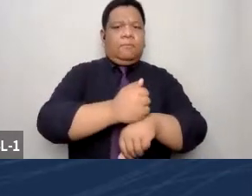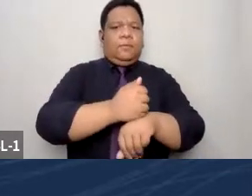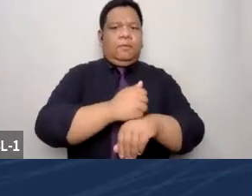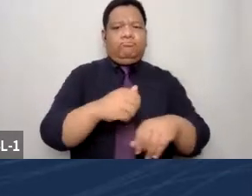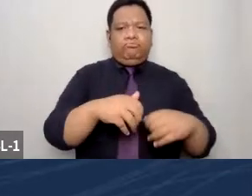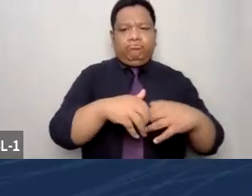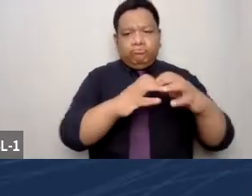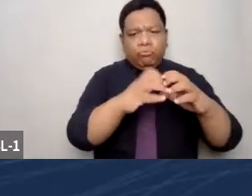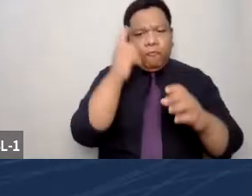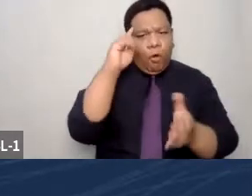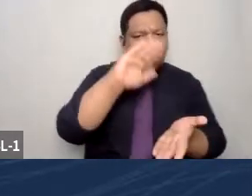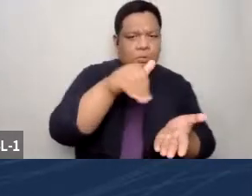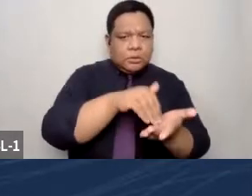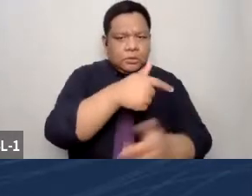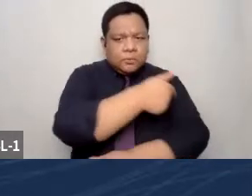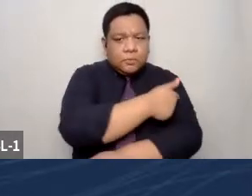Why don’t we just do house-to-house?